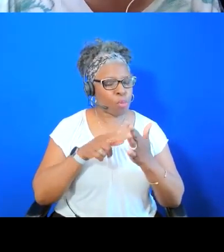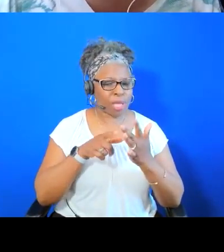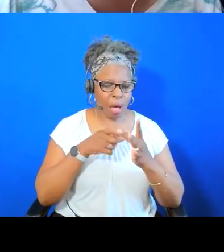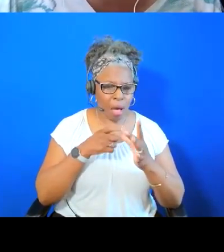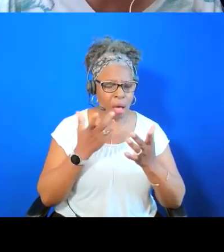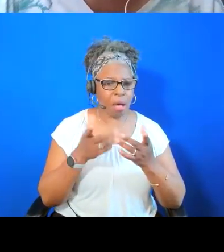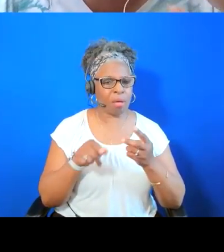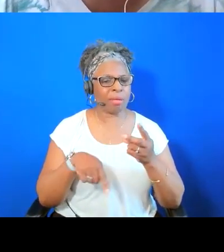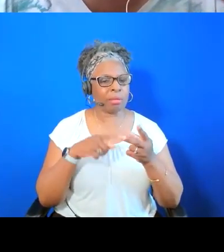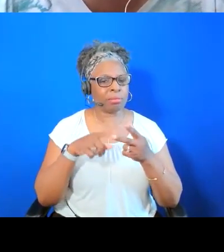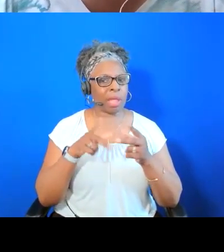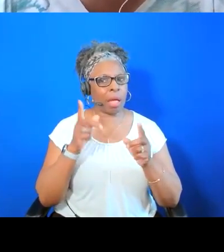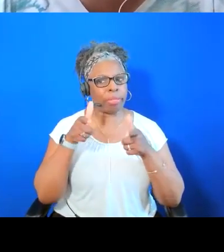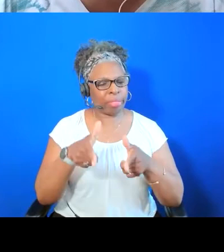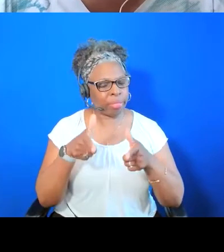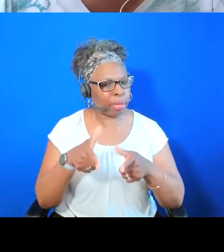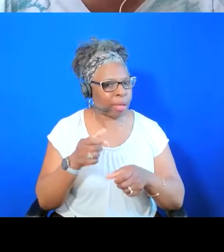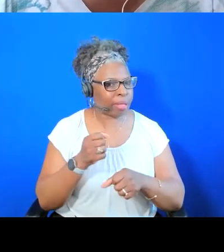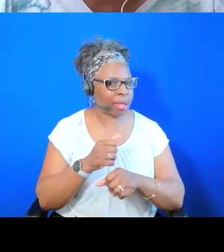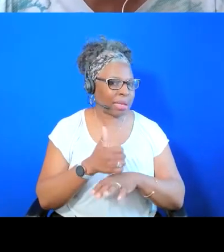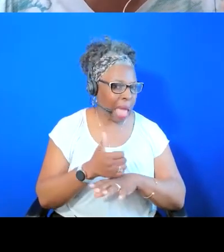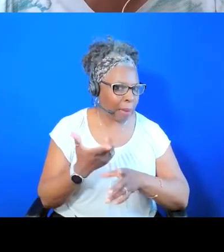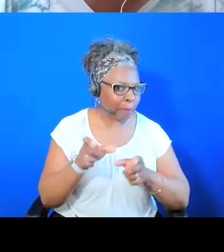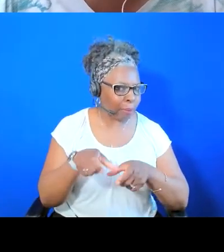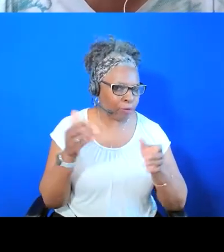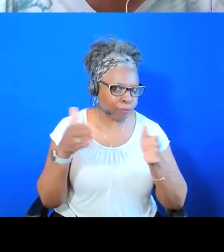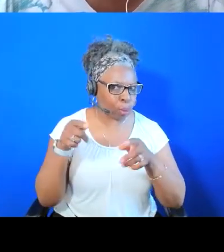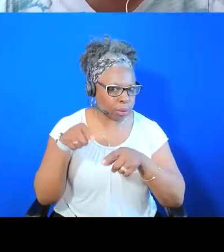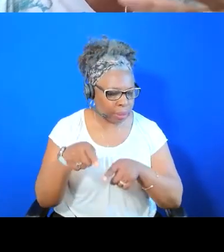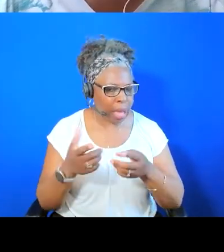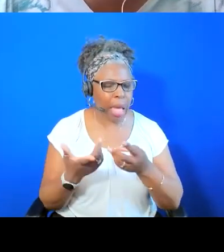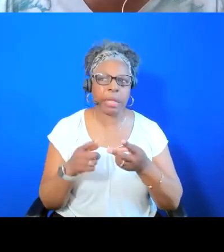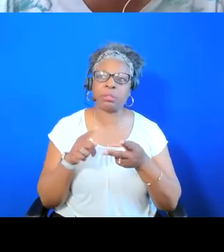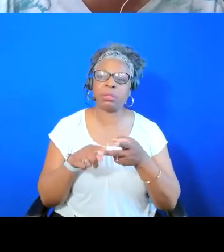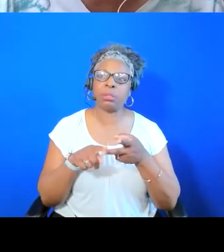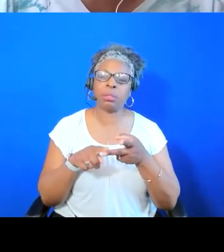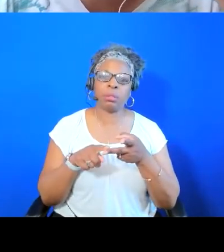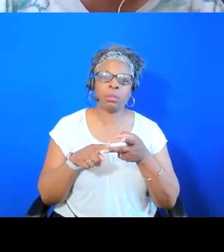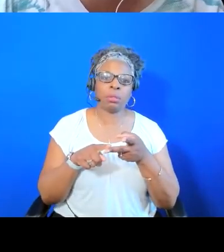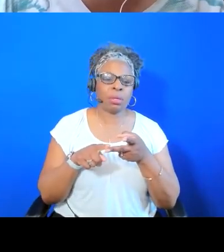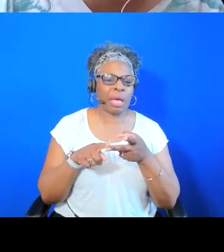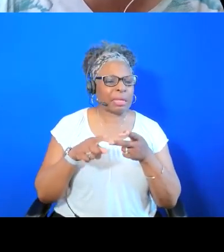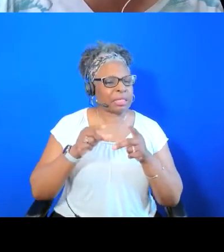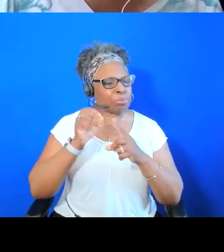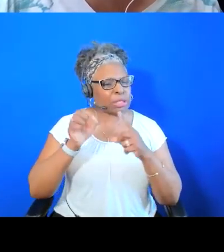children, and then they would decide on specific elements and specific rules for the game so other people could play it later.